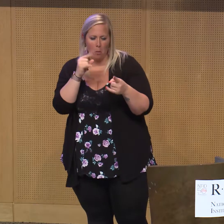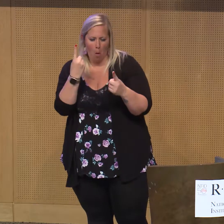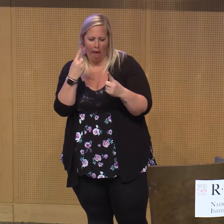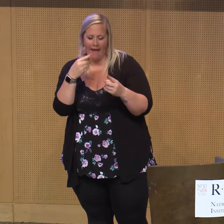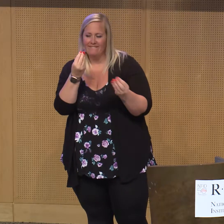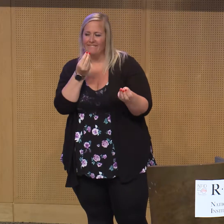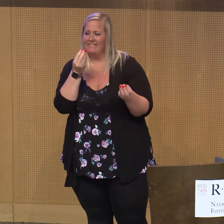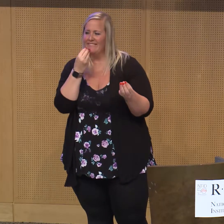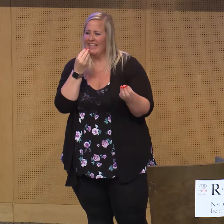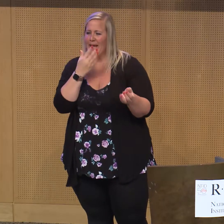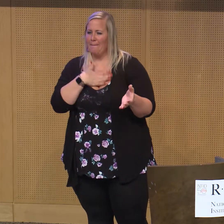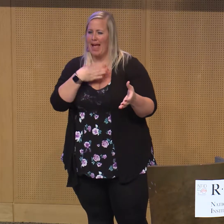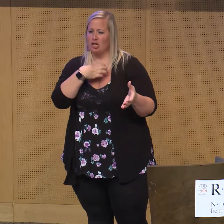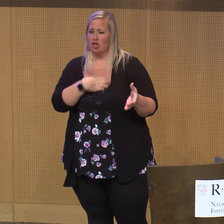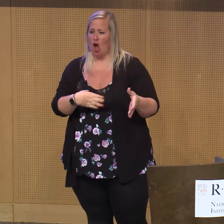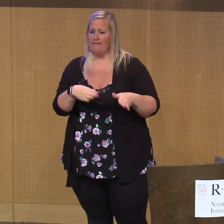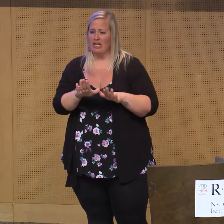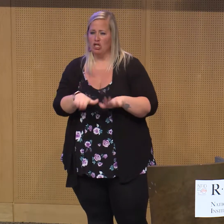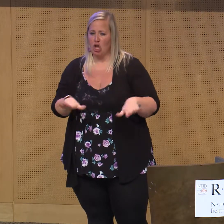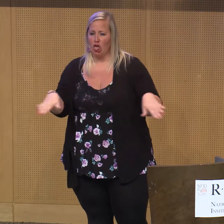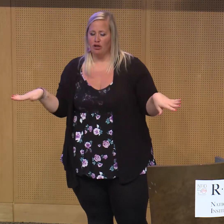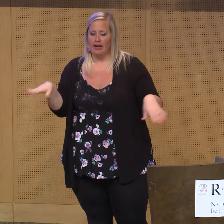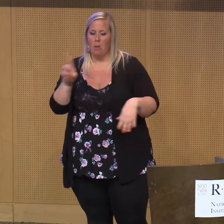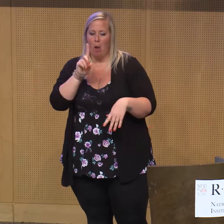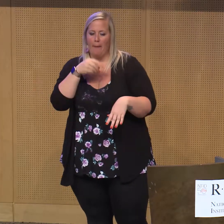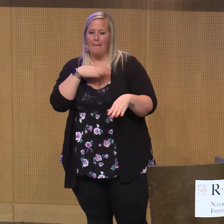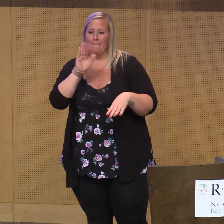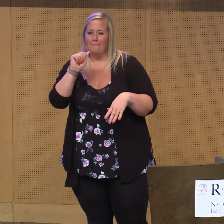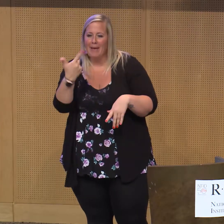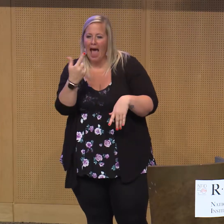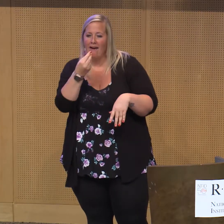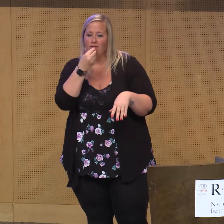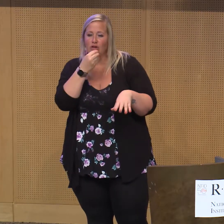in fact, one of those pictures talks about feeding hungry children.